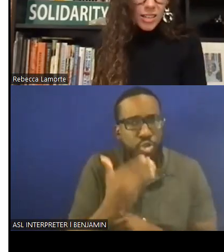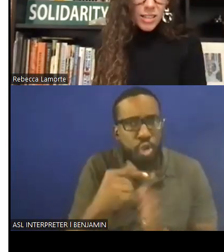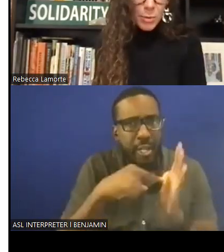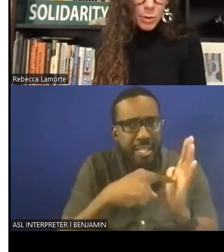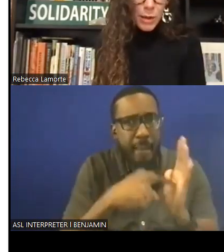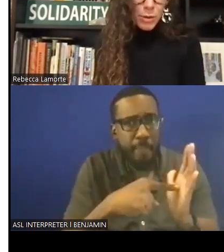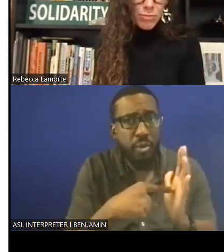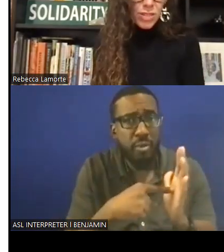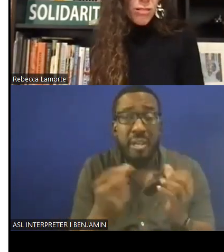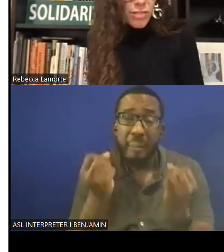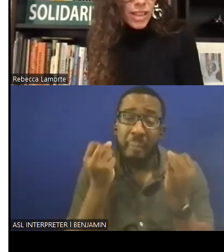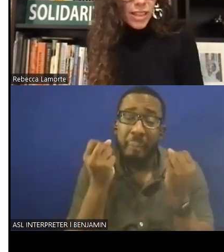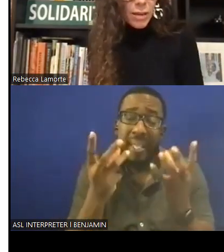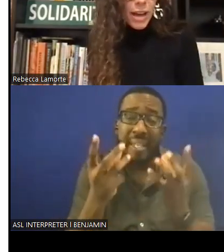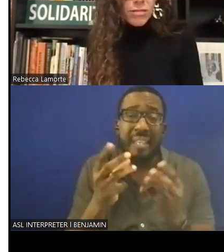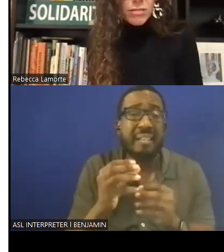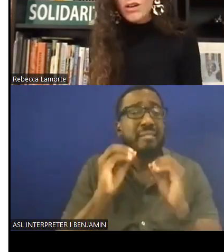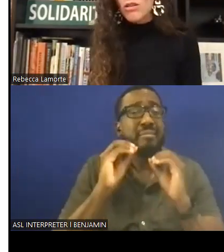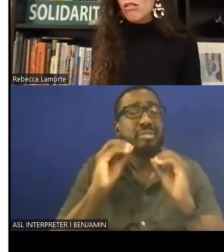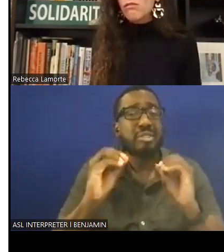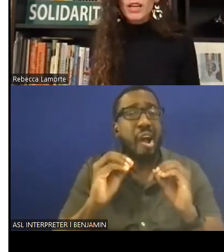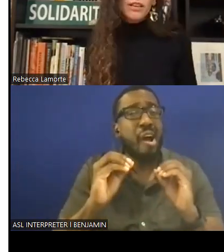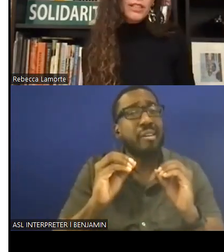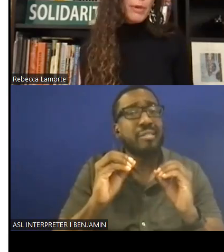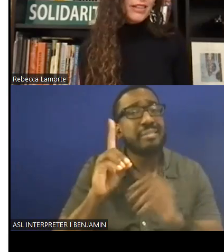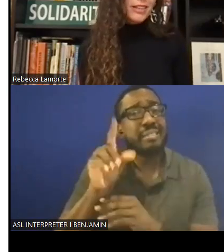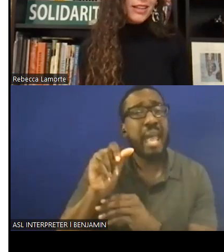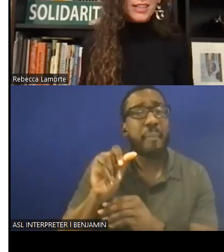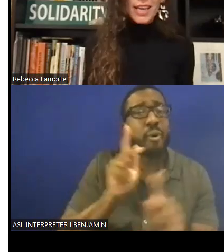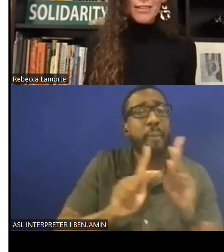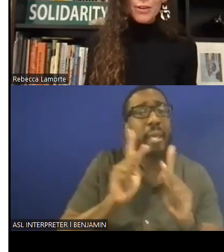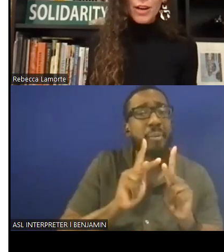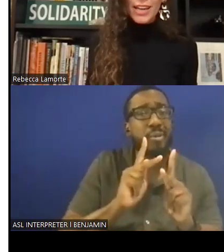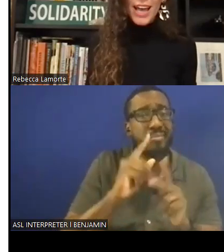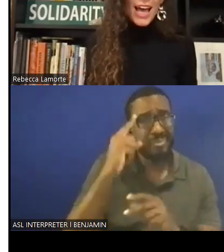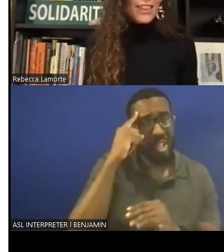of non-disabled people don't really think about. They go home, they live independently, they take it for granted.